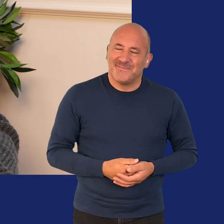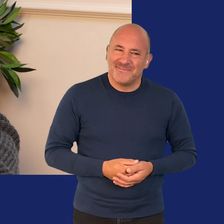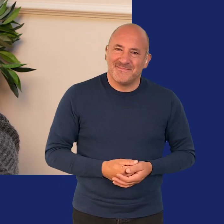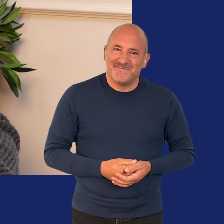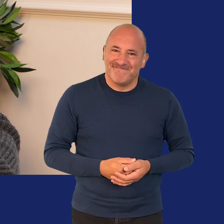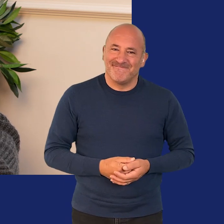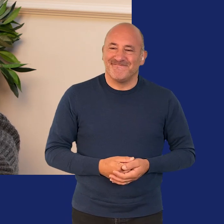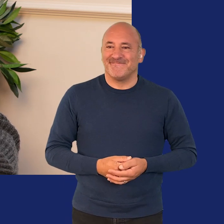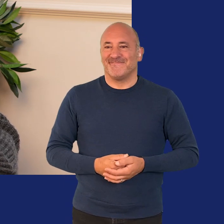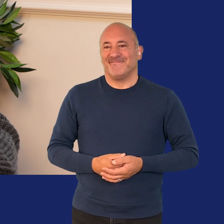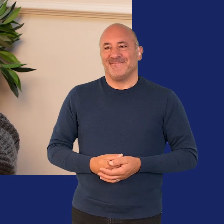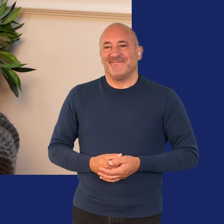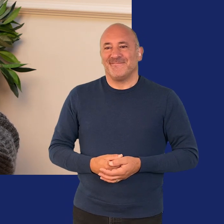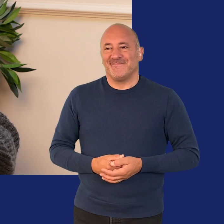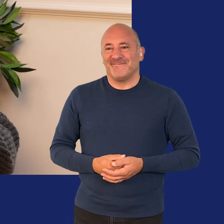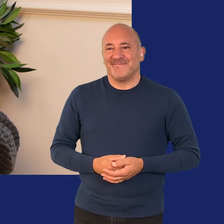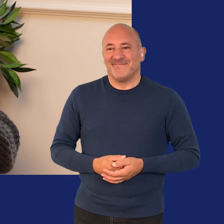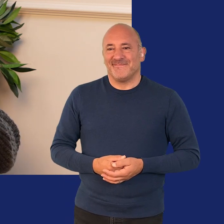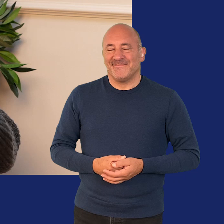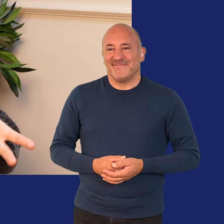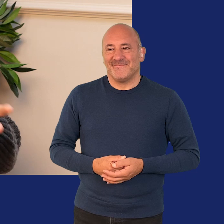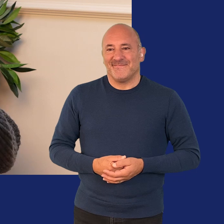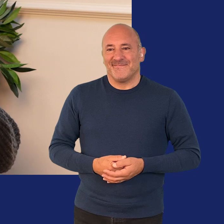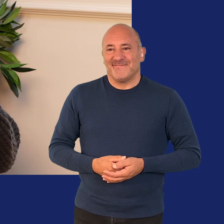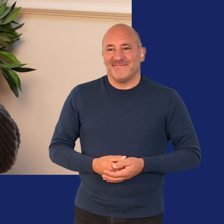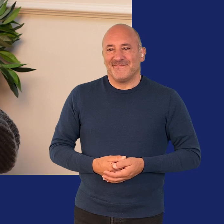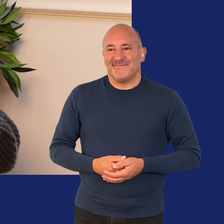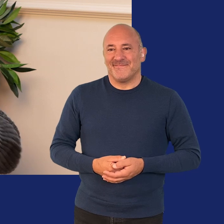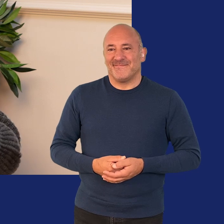like, like it's cool to actually